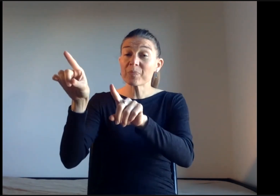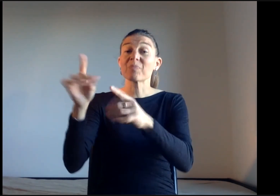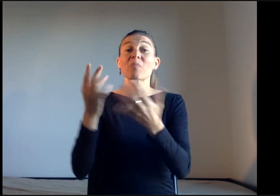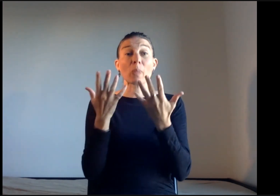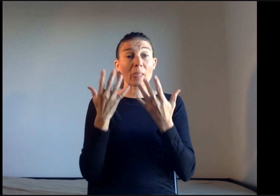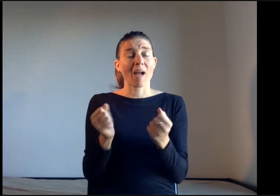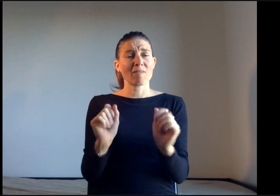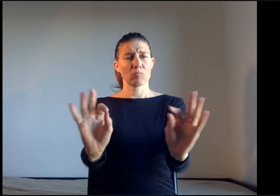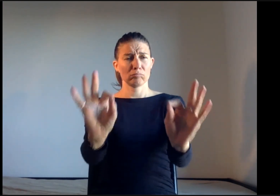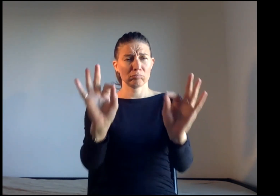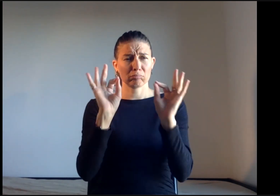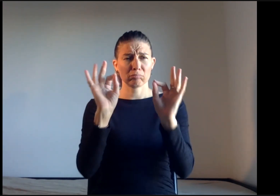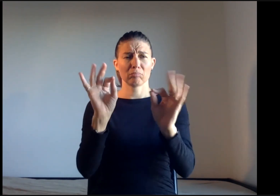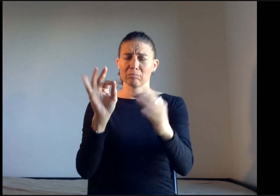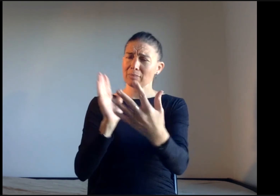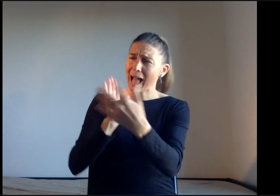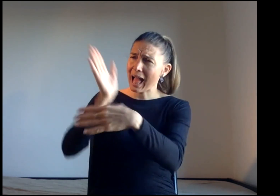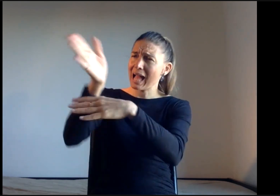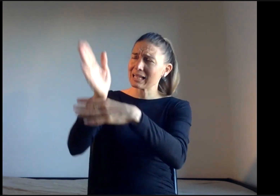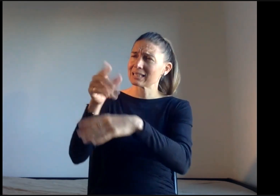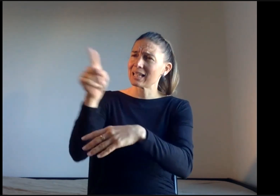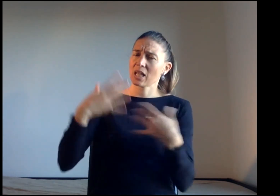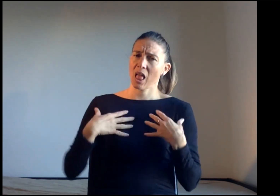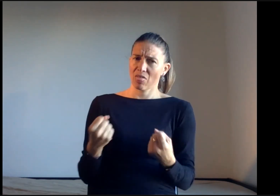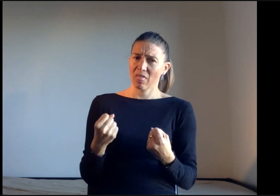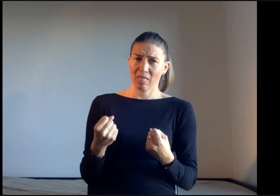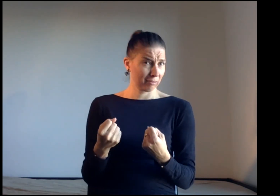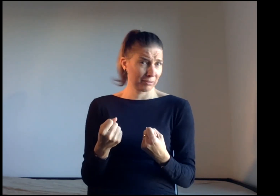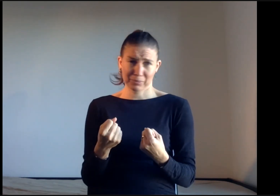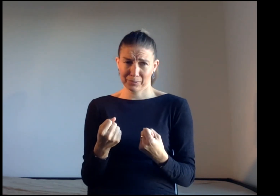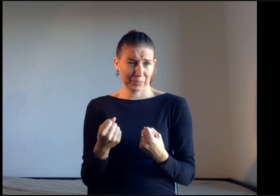What effects after COVID-19, will it have to do with services,